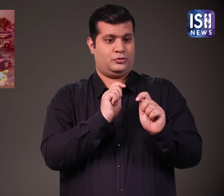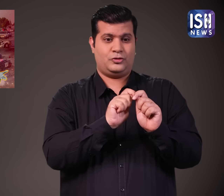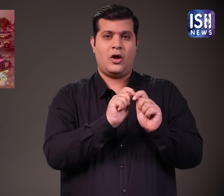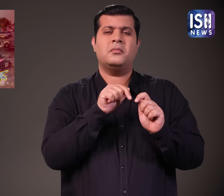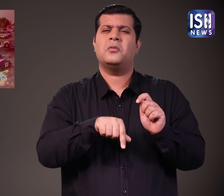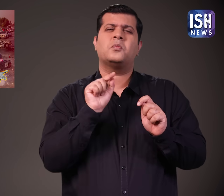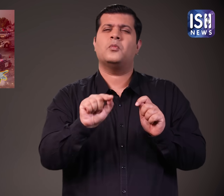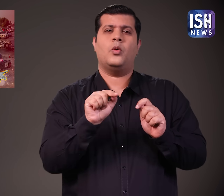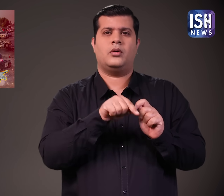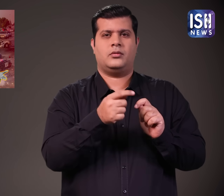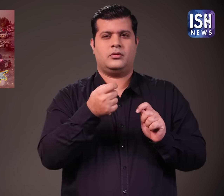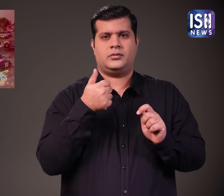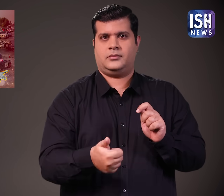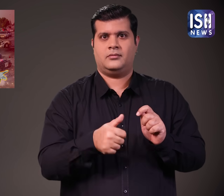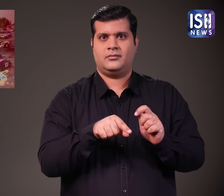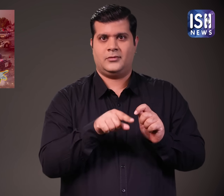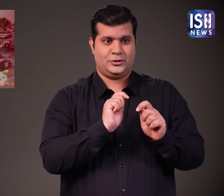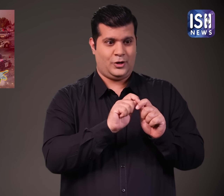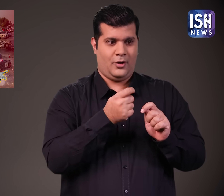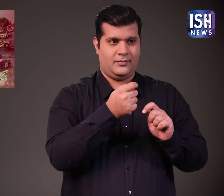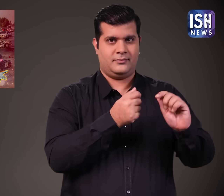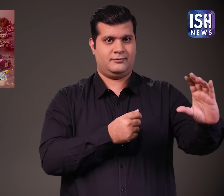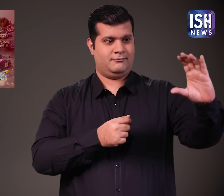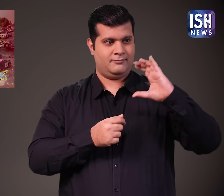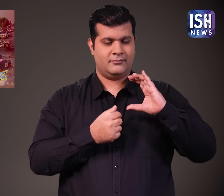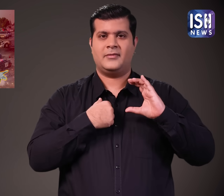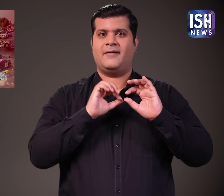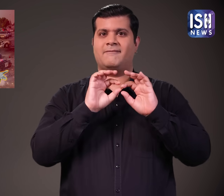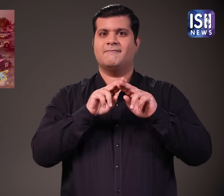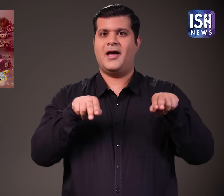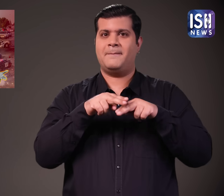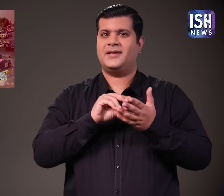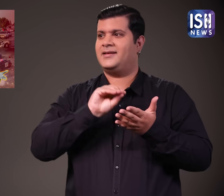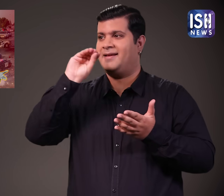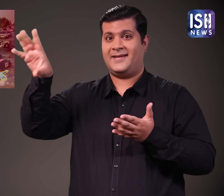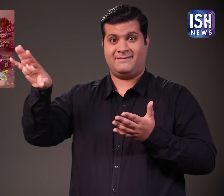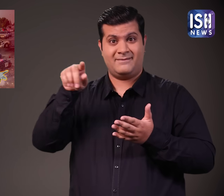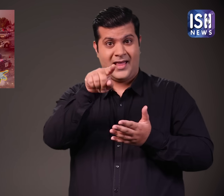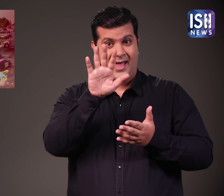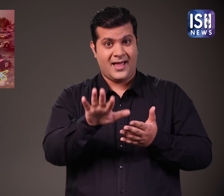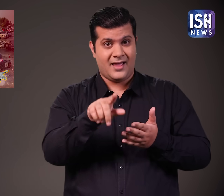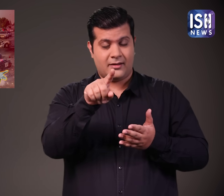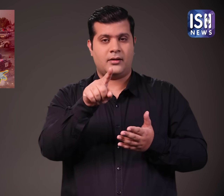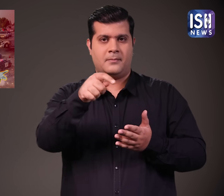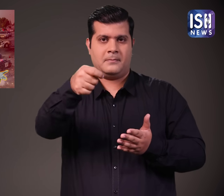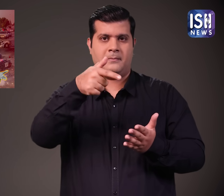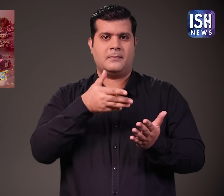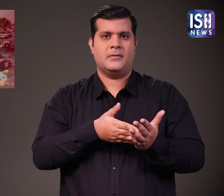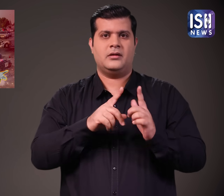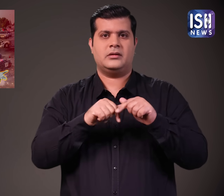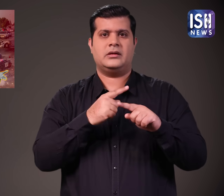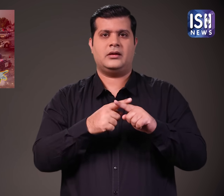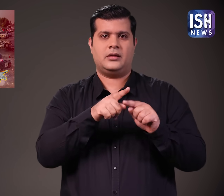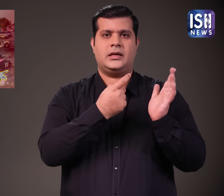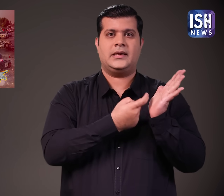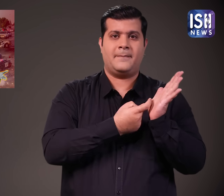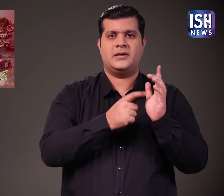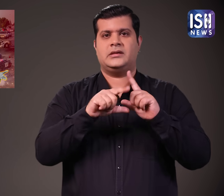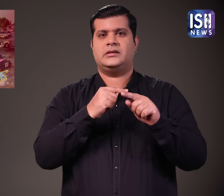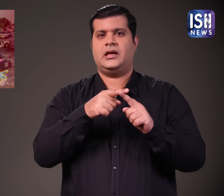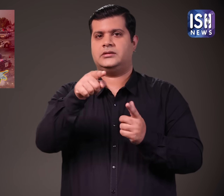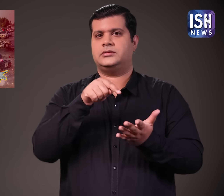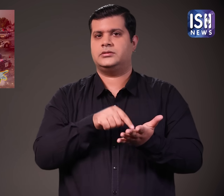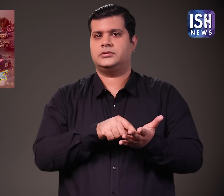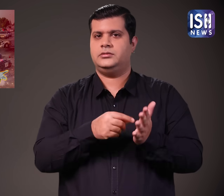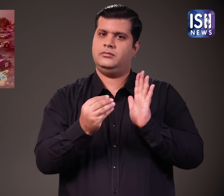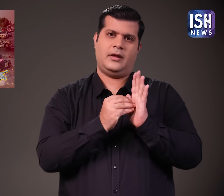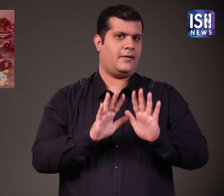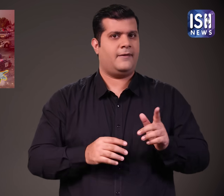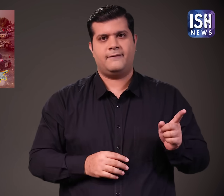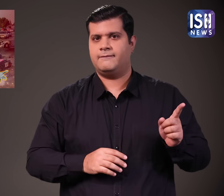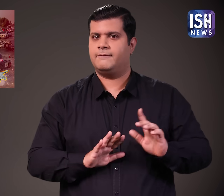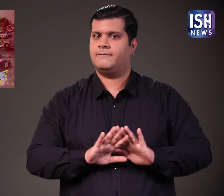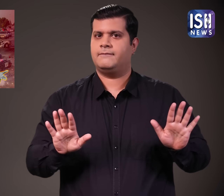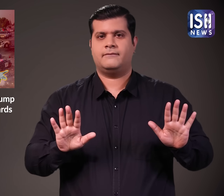They work in the U.S. for better pay and send money home; hence a remittance tax is applicable on it.